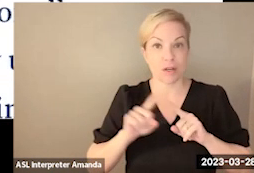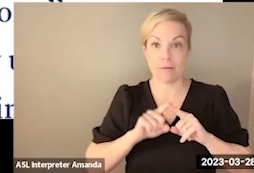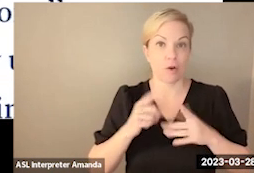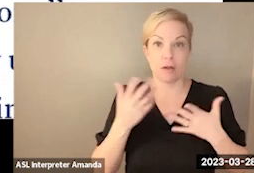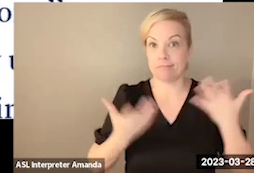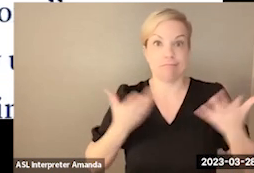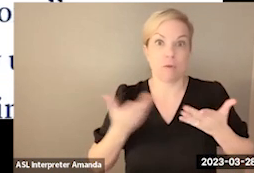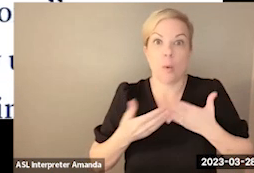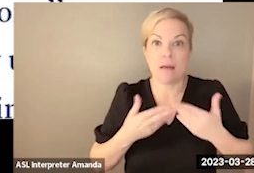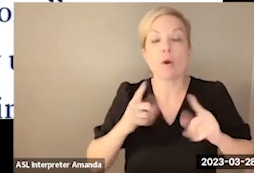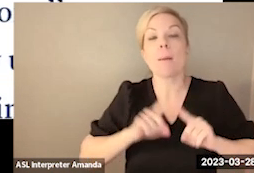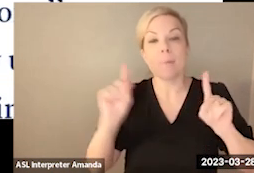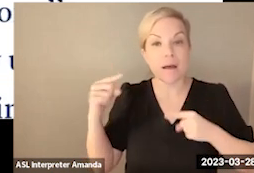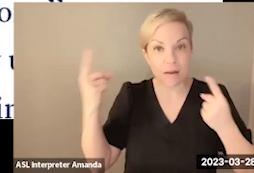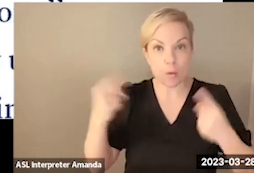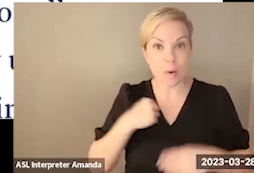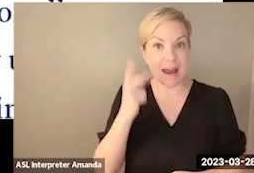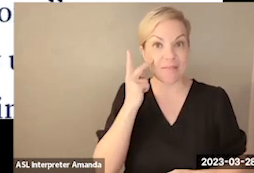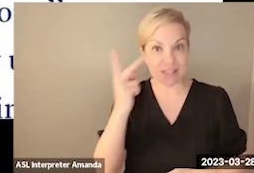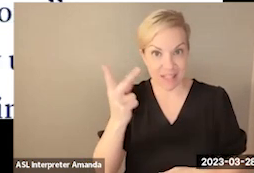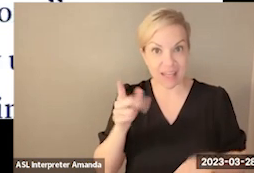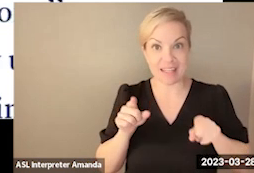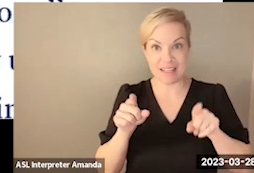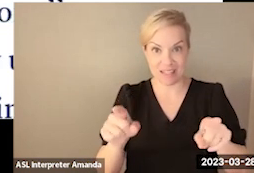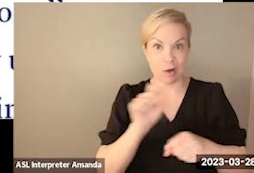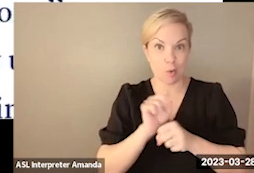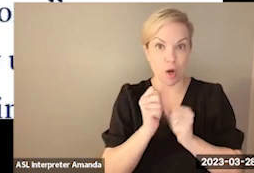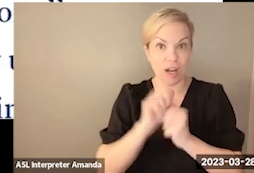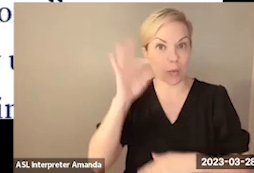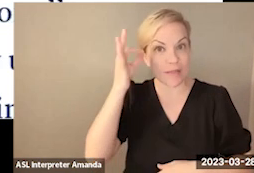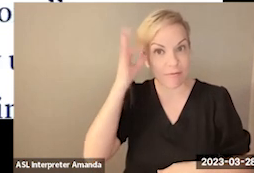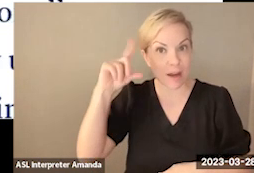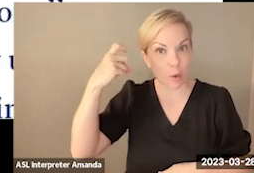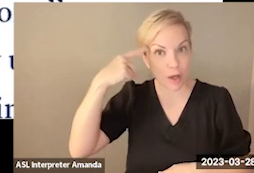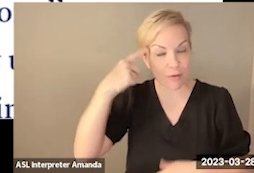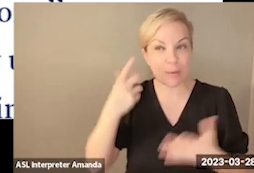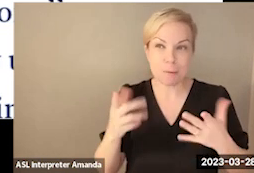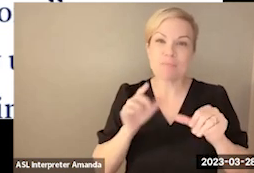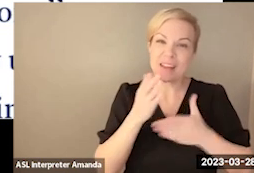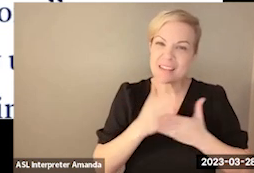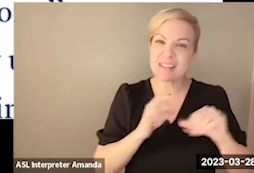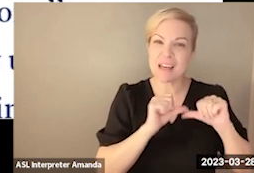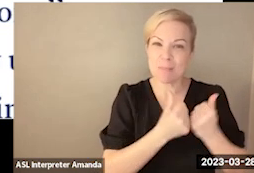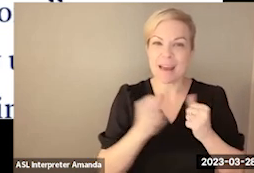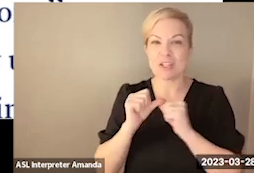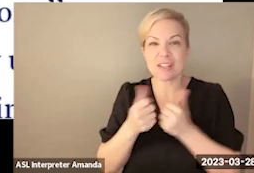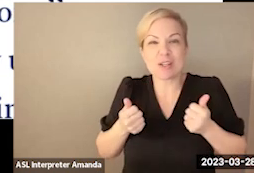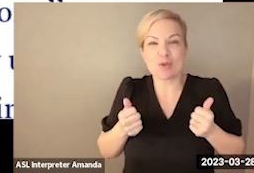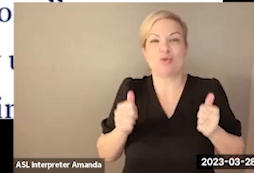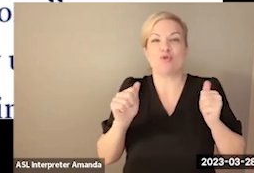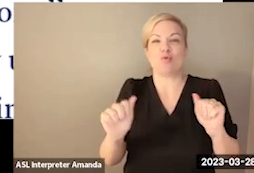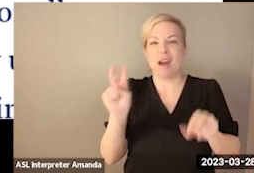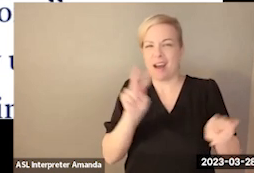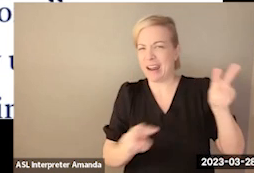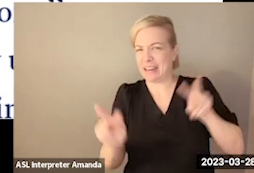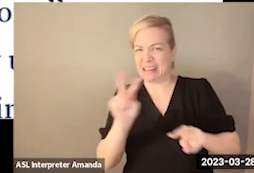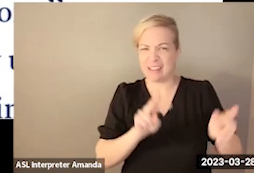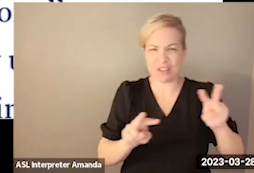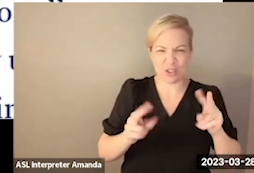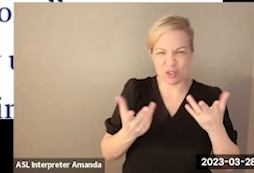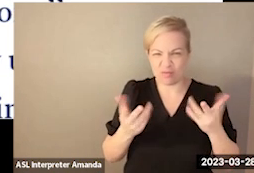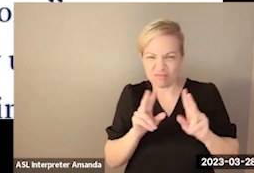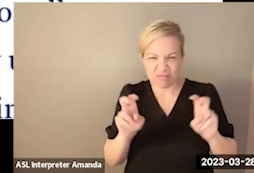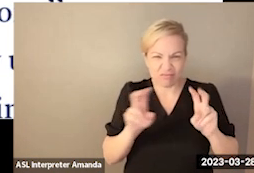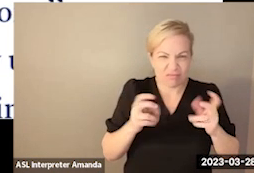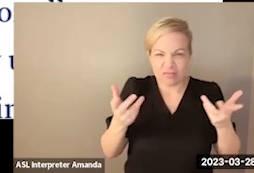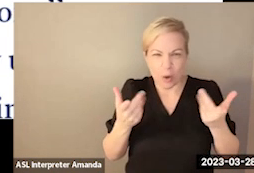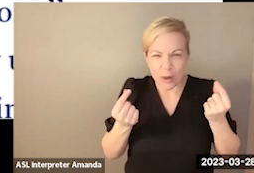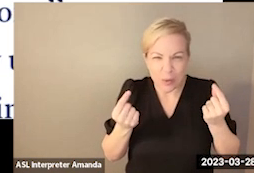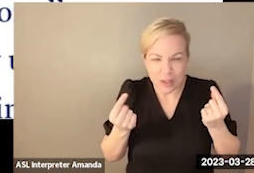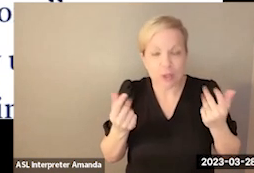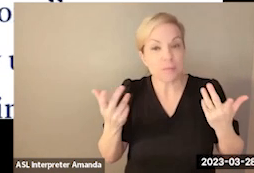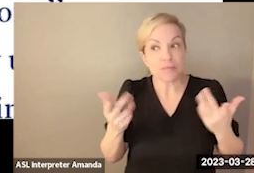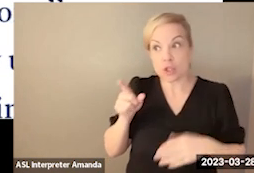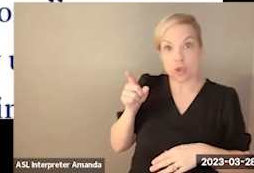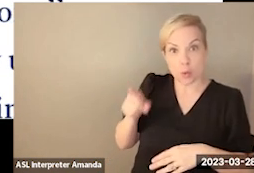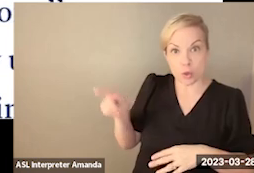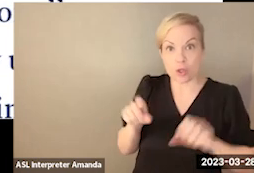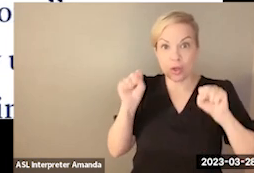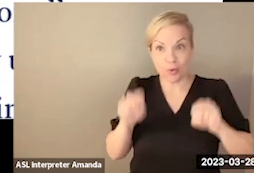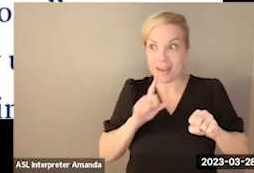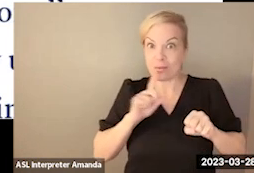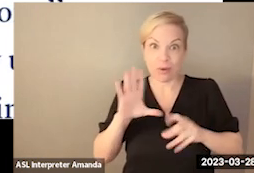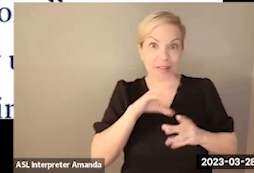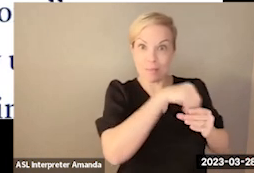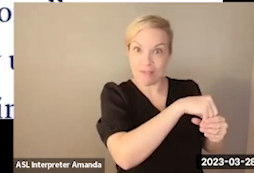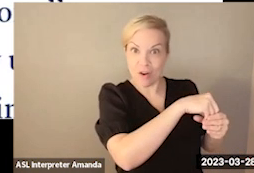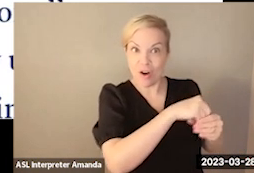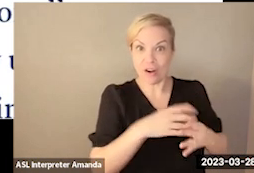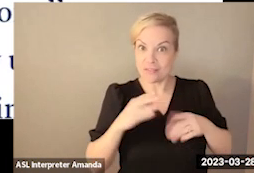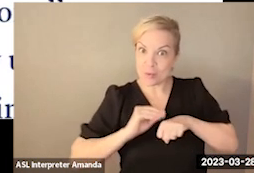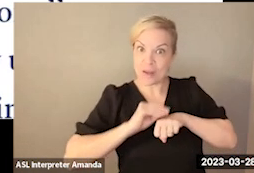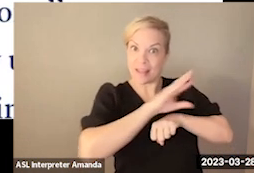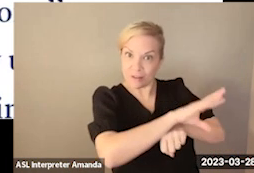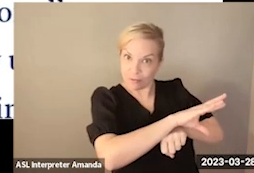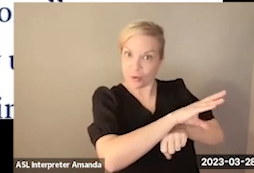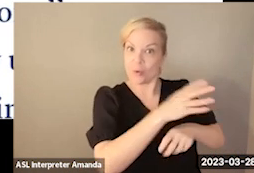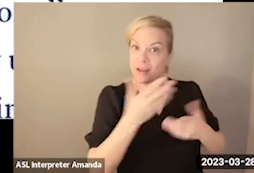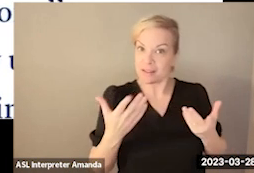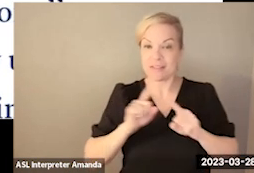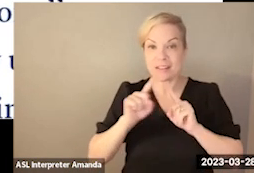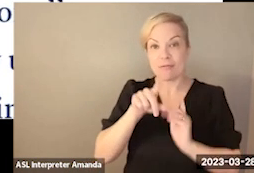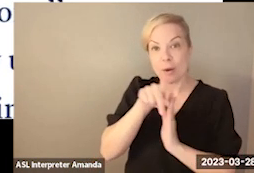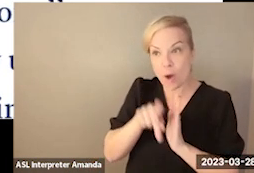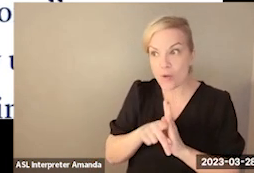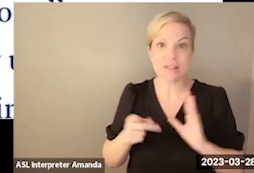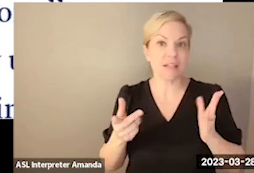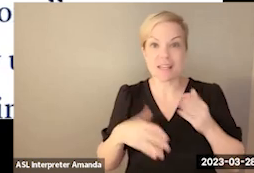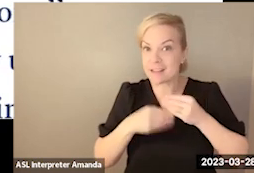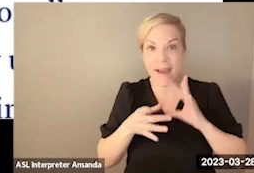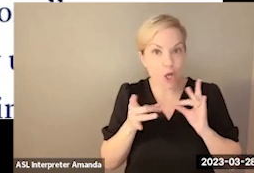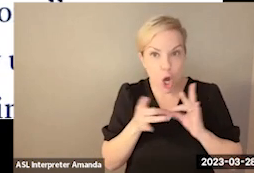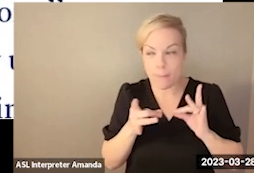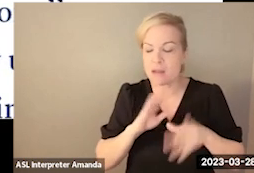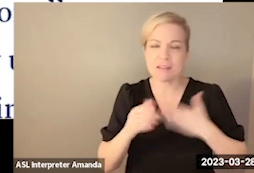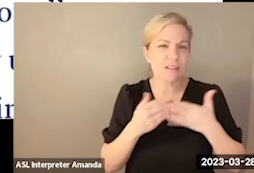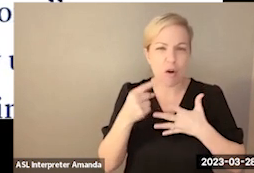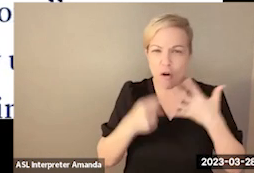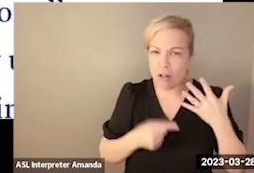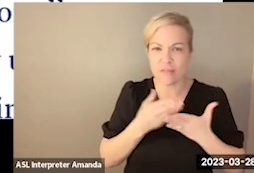Debbie Stine, Science & Technology Policy Academy: But from what I've seen in my engagement with the Federal Government is there still. The agencies are still trying to kind of figure this this out, and this is where you know you can play a role by trying to, you know, influence those policies give them comments and all sorts of things that are have